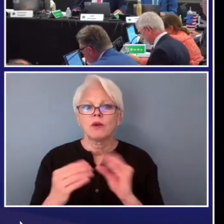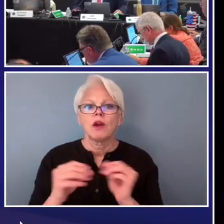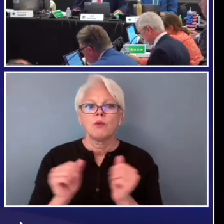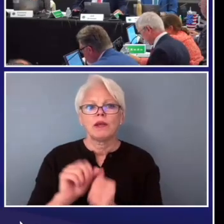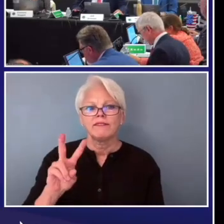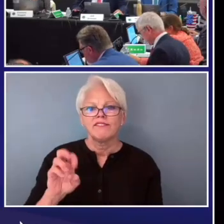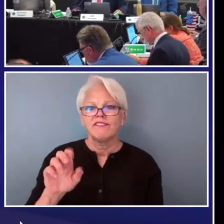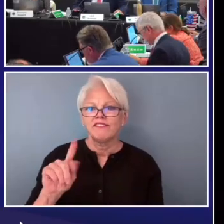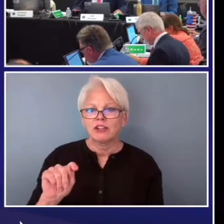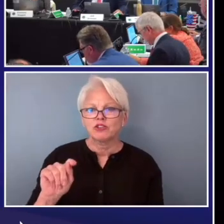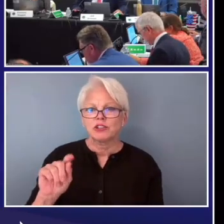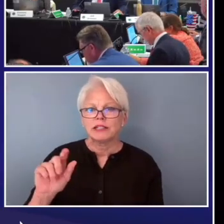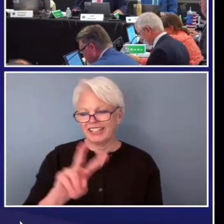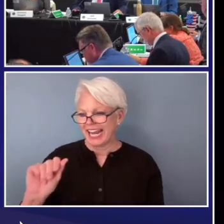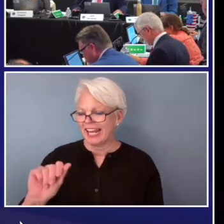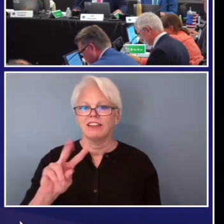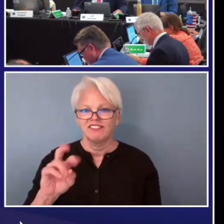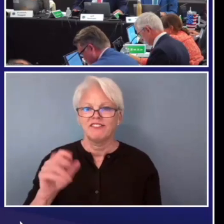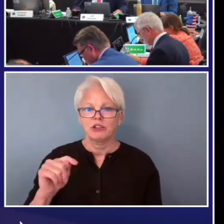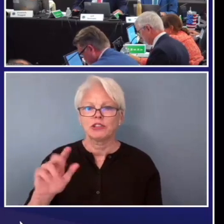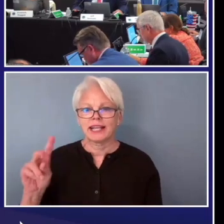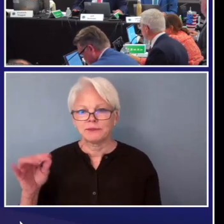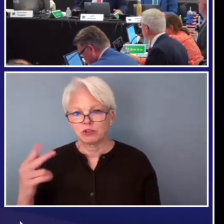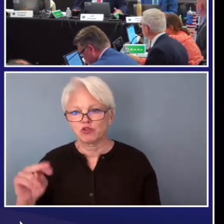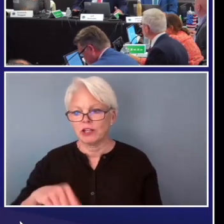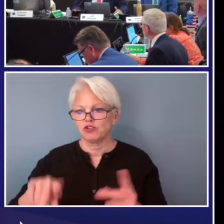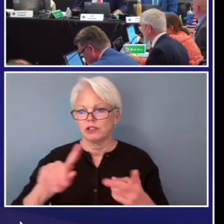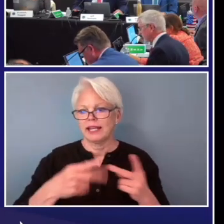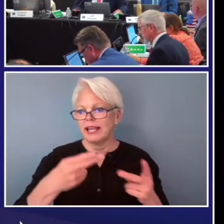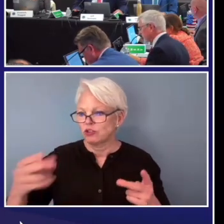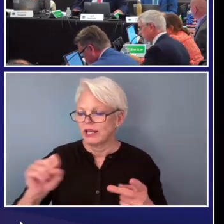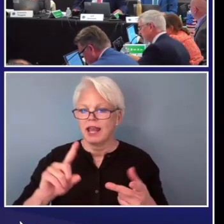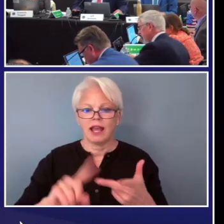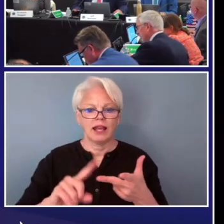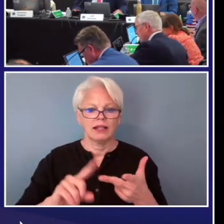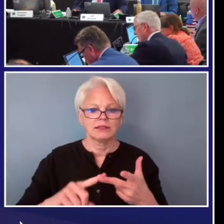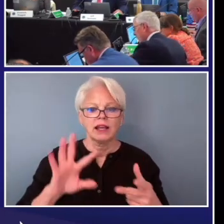We met with HHS. We met with Federal Trade Commission, Department of Justice, um,